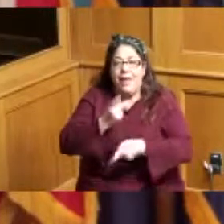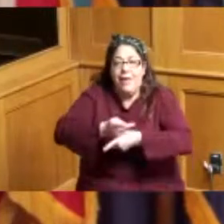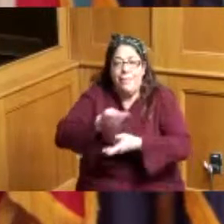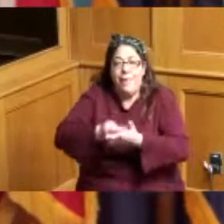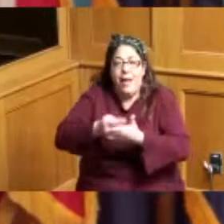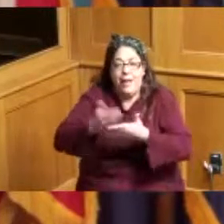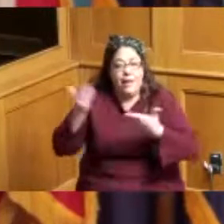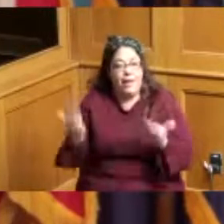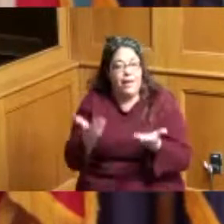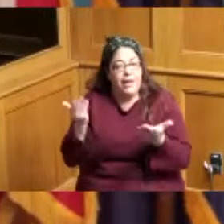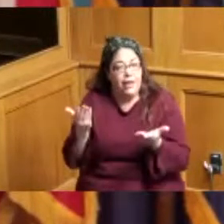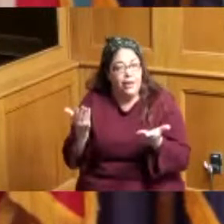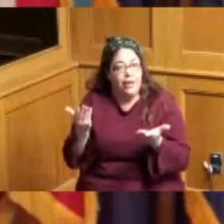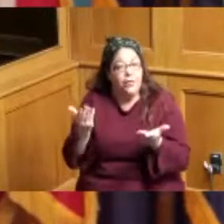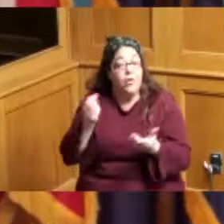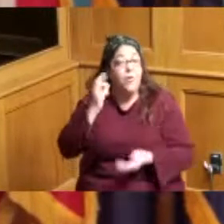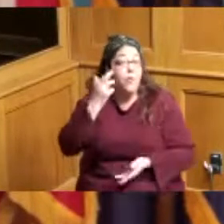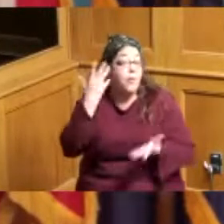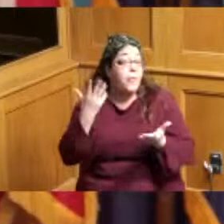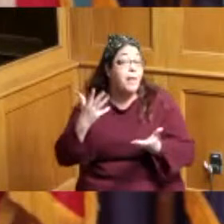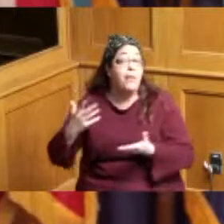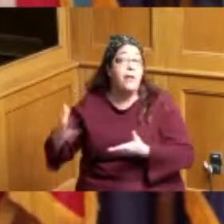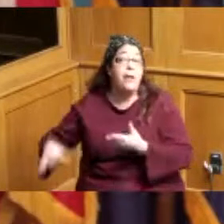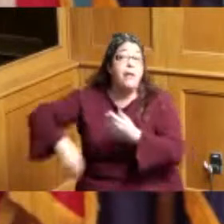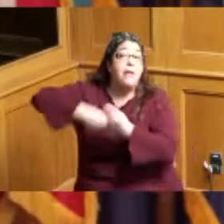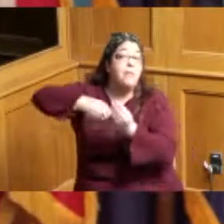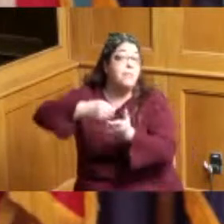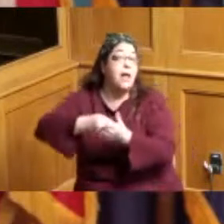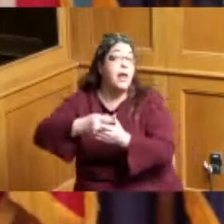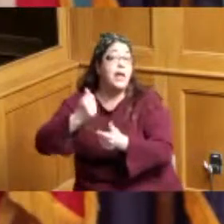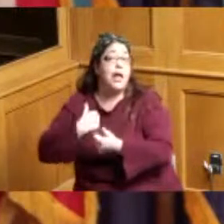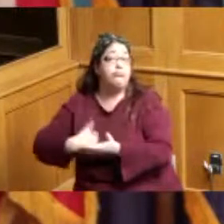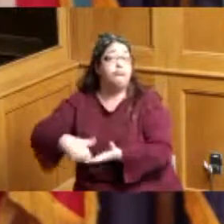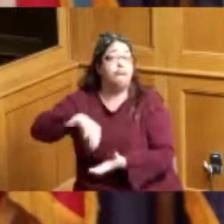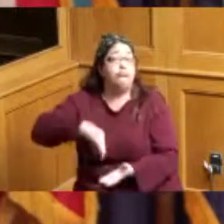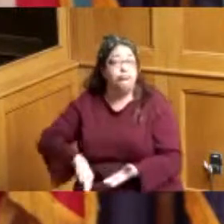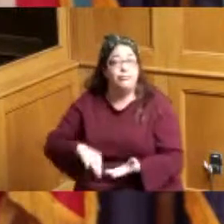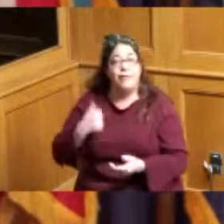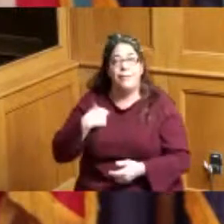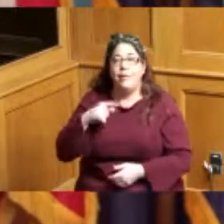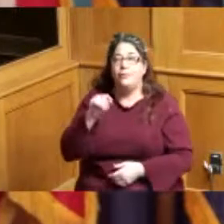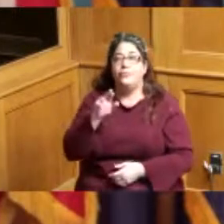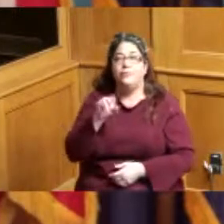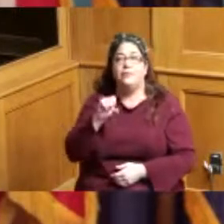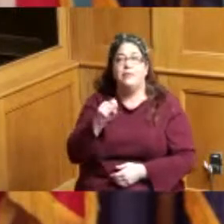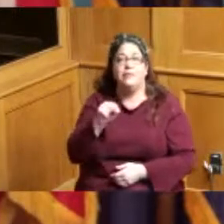or bring additional dollars at home coming from a background of tourism as the former